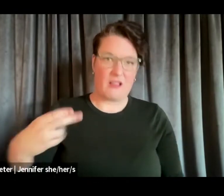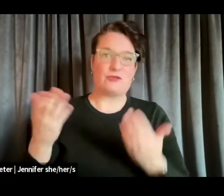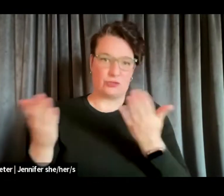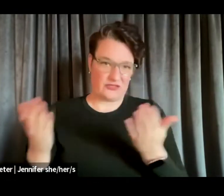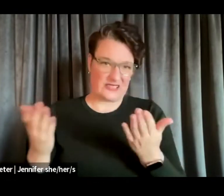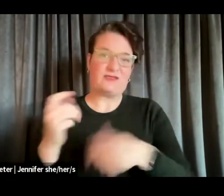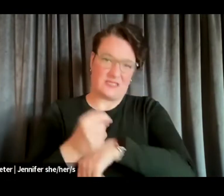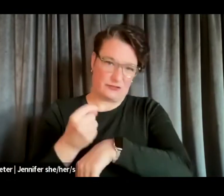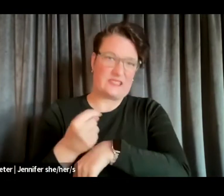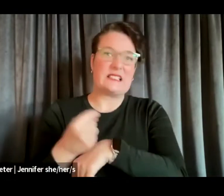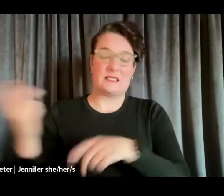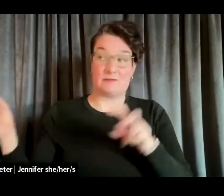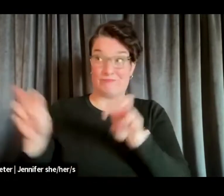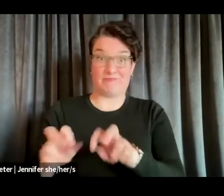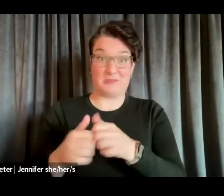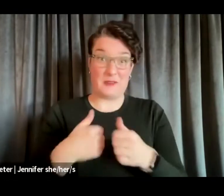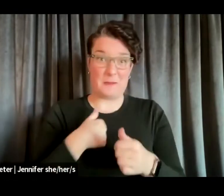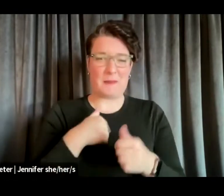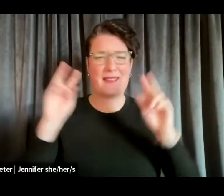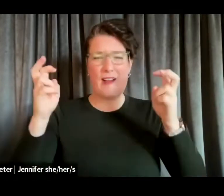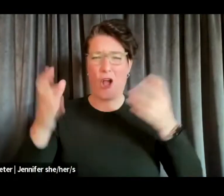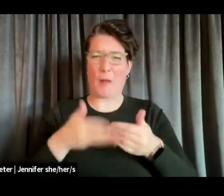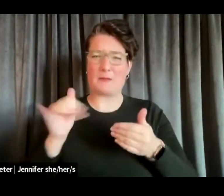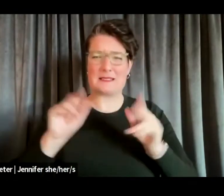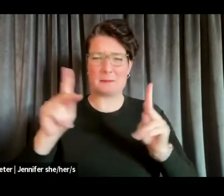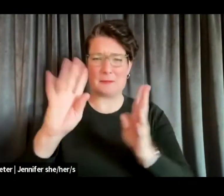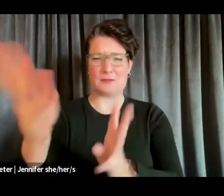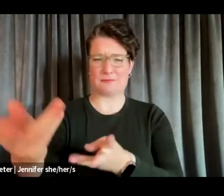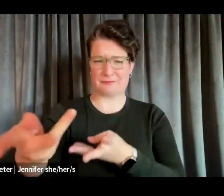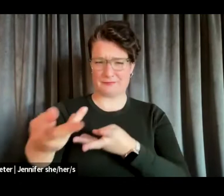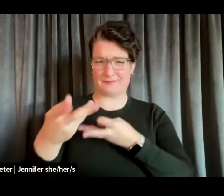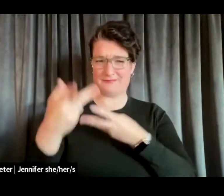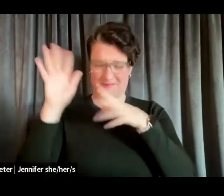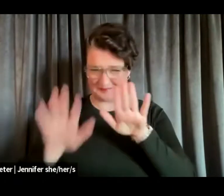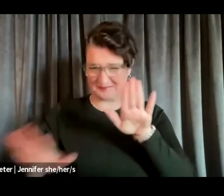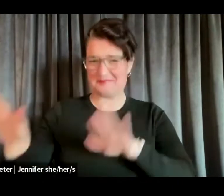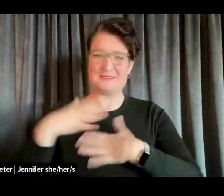And like, basically like held court, like people just kept, nobody knew she was dying. We didn't know.